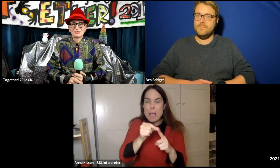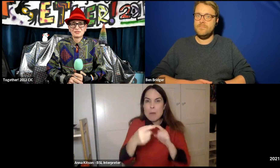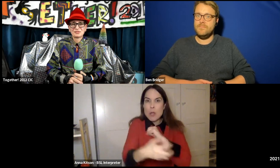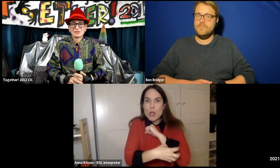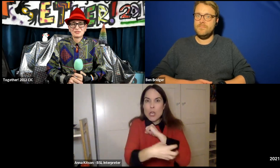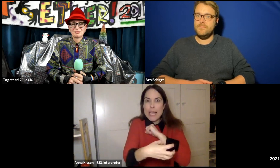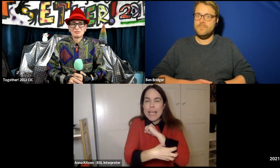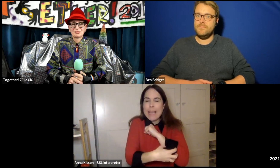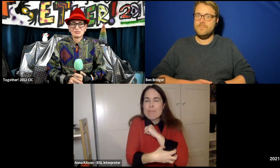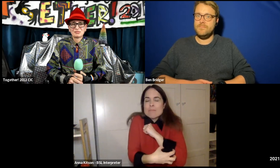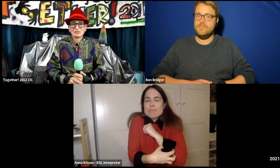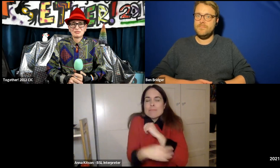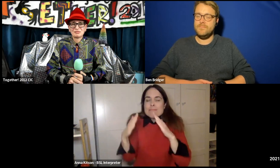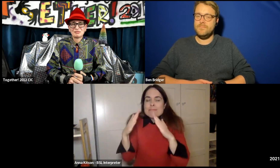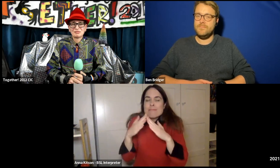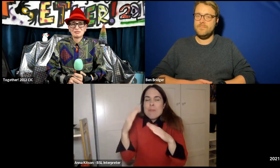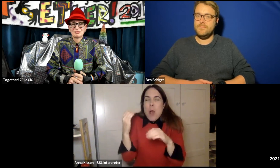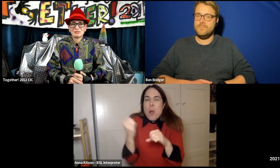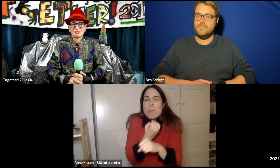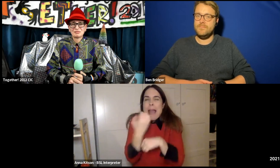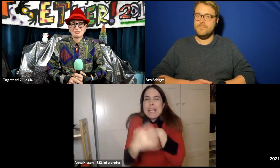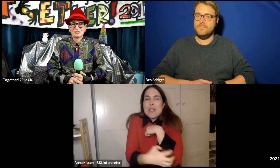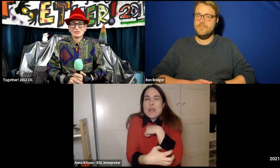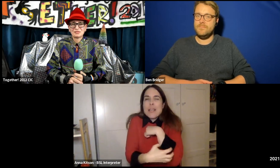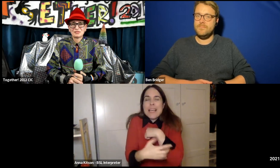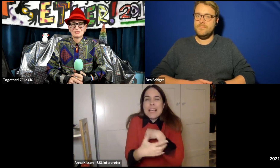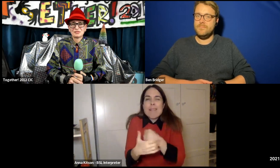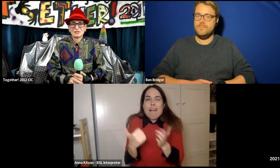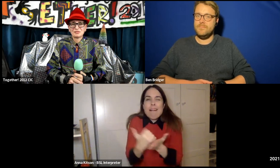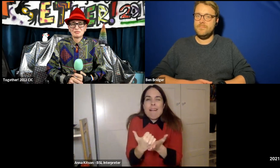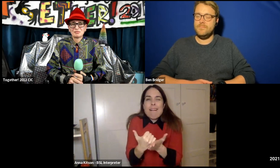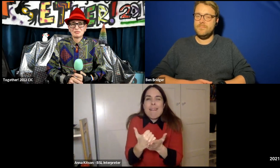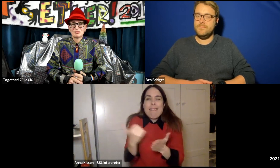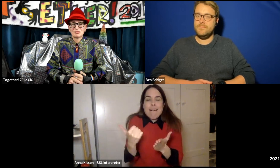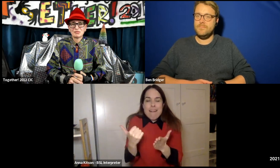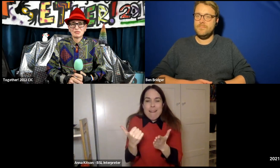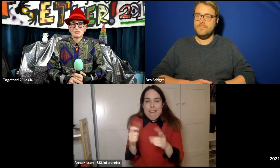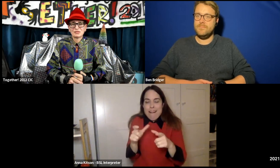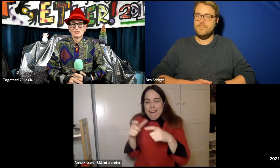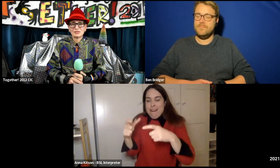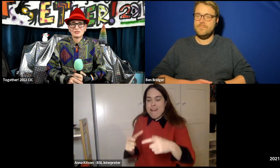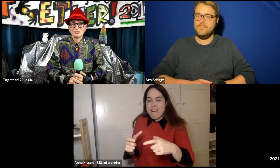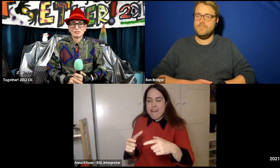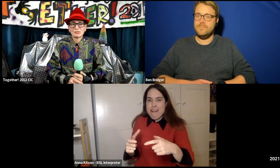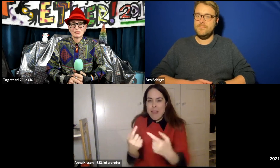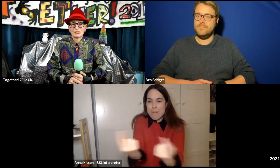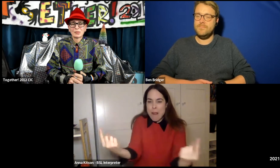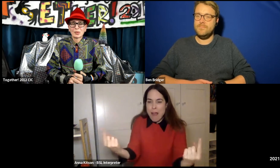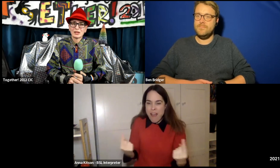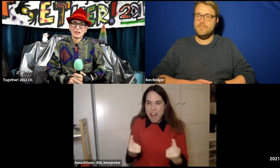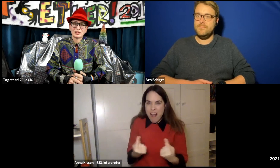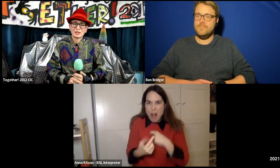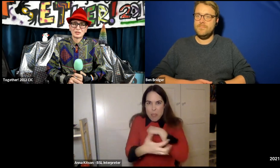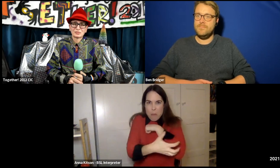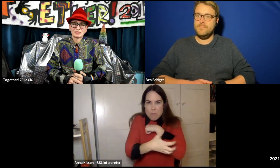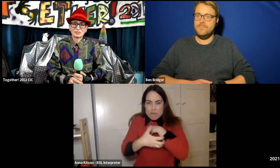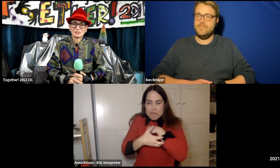Home-made chocolate chip cookies I gaze at the dark chocolate brown disc With domed white chips peeping